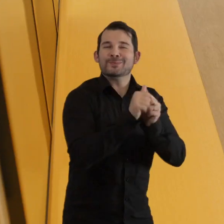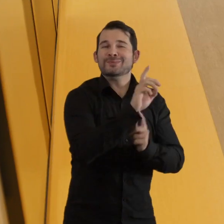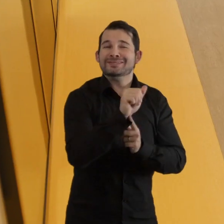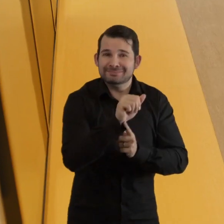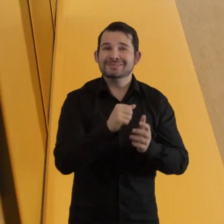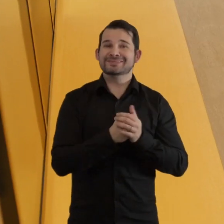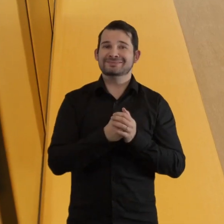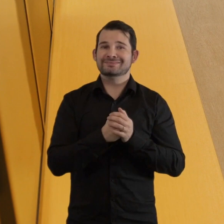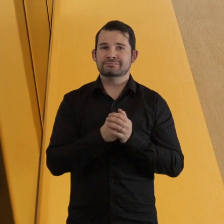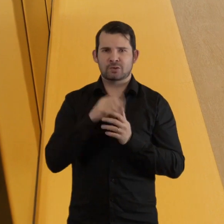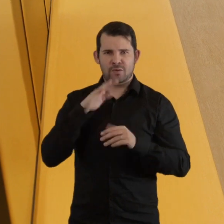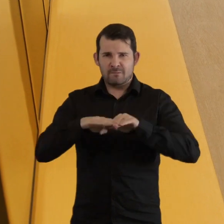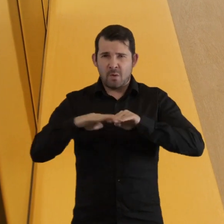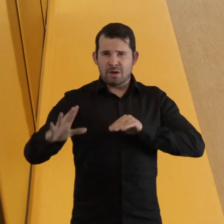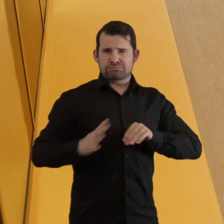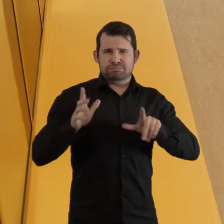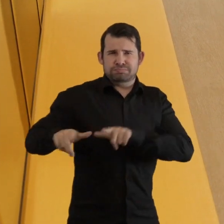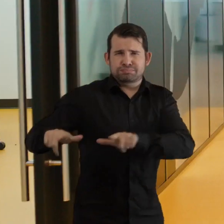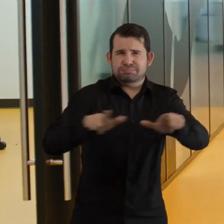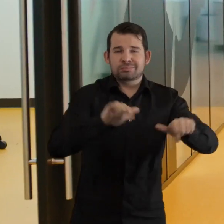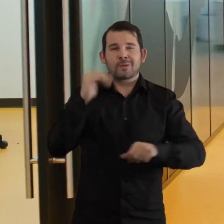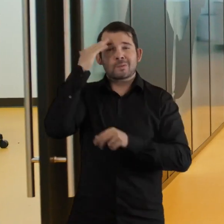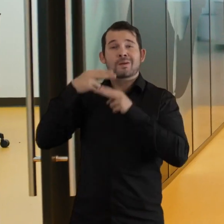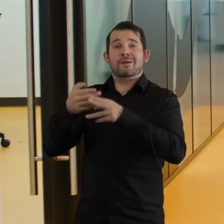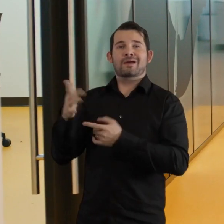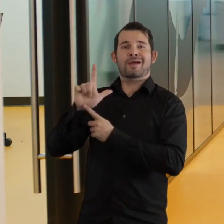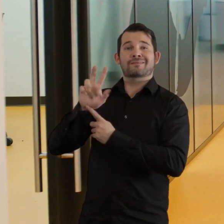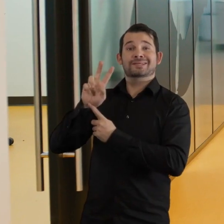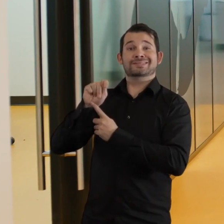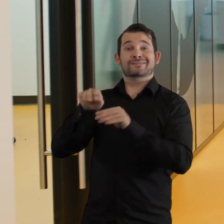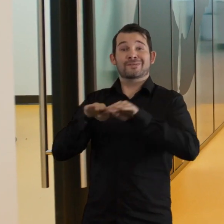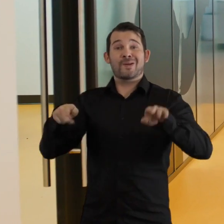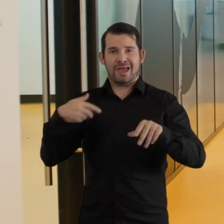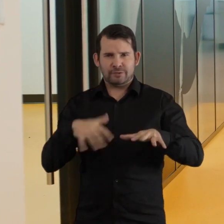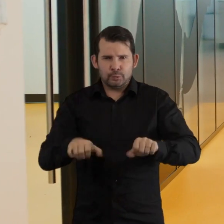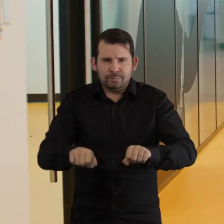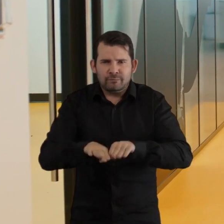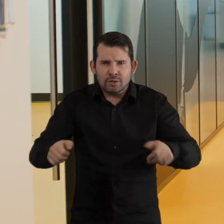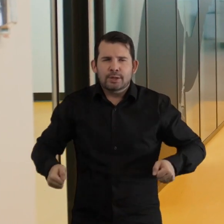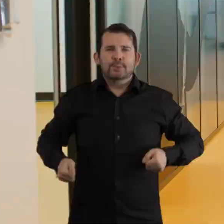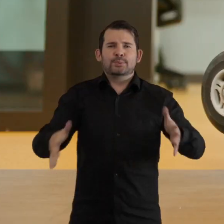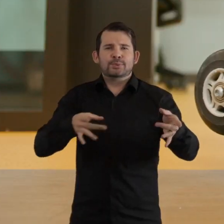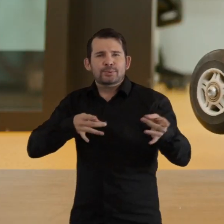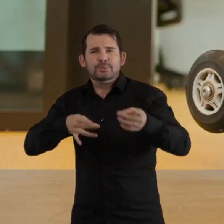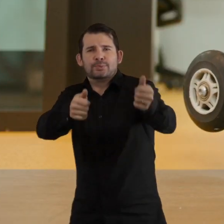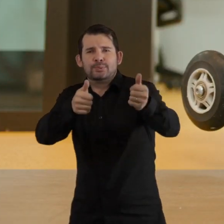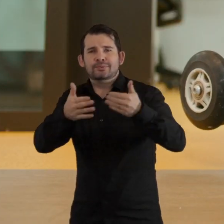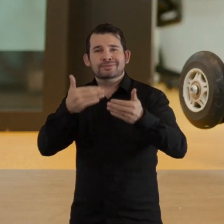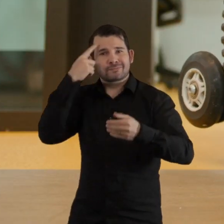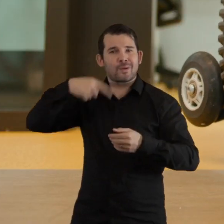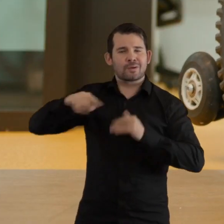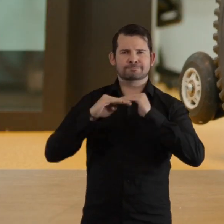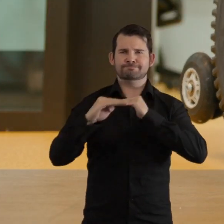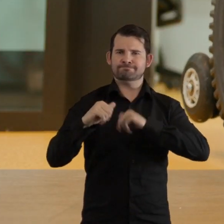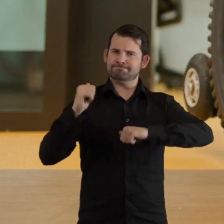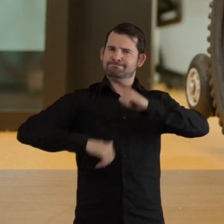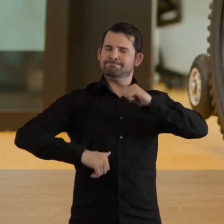Highly resilient luxury vinyl tile flooring, also known as LVT Flooring, has a gripping texture and offers a firm, smooth and stable floor surface.